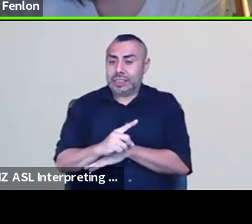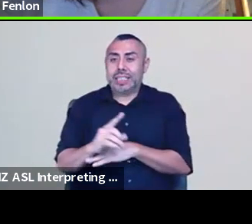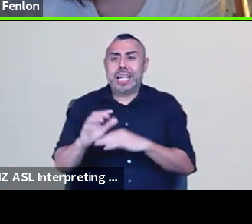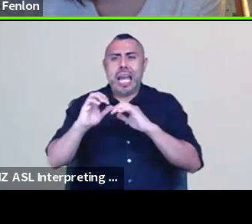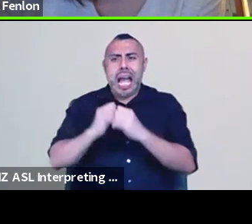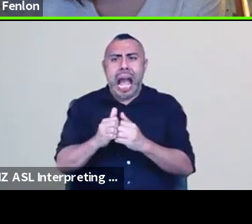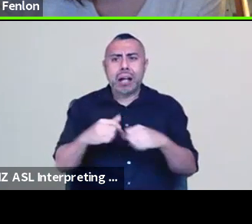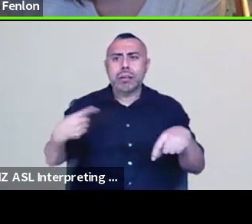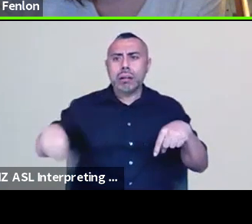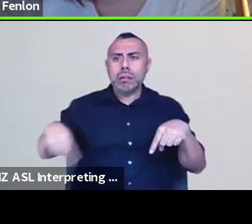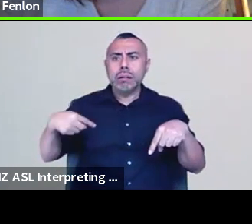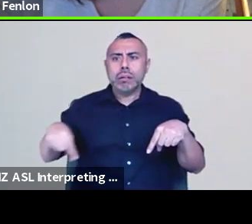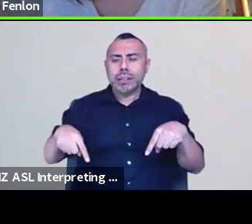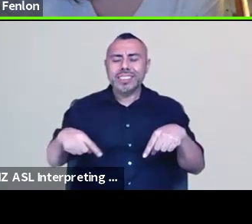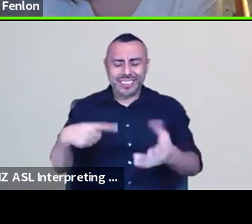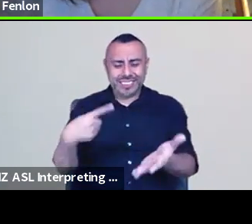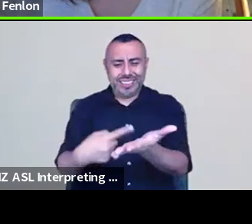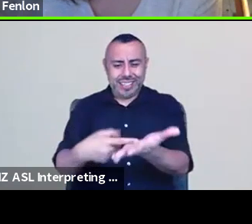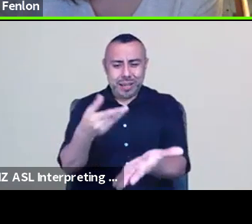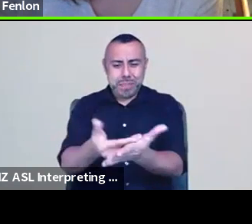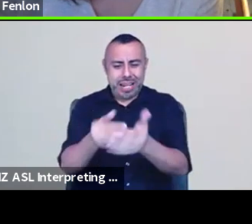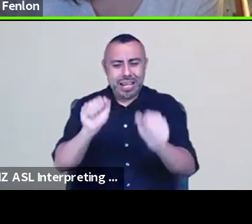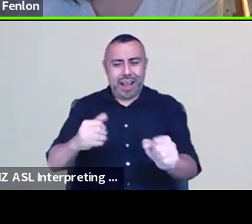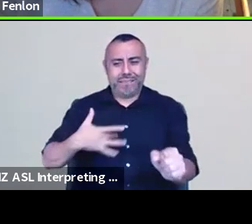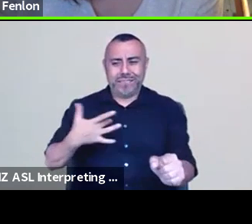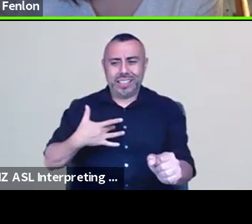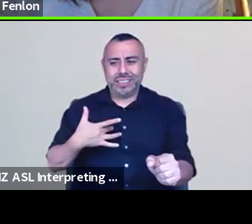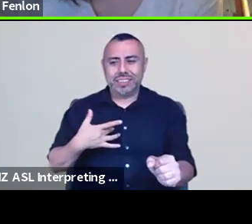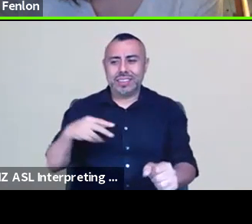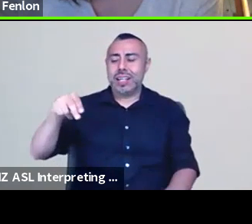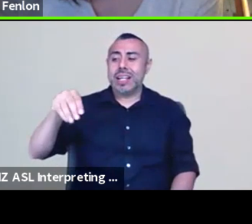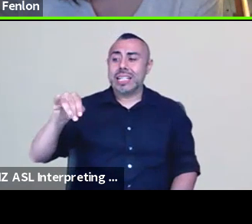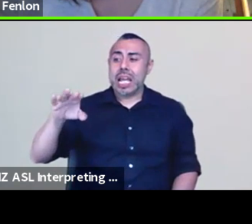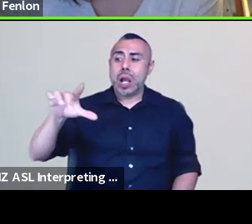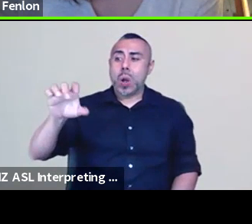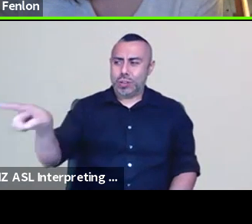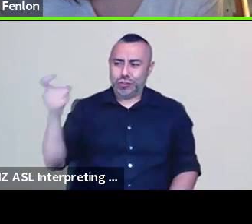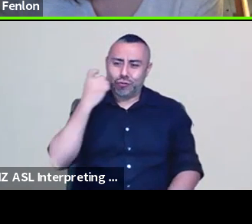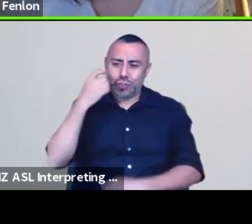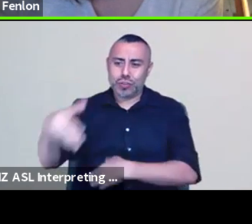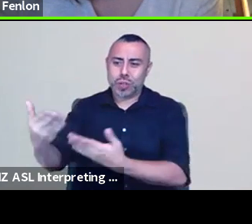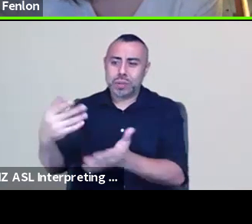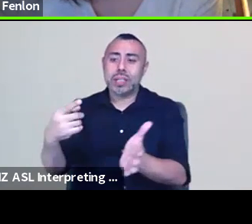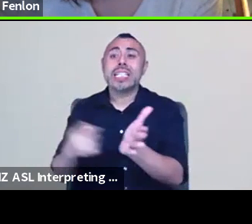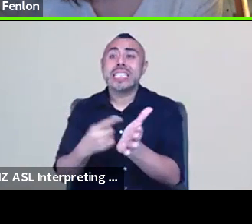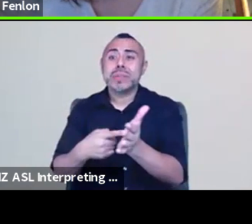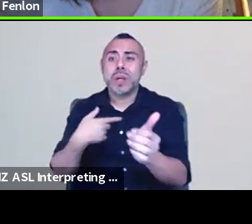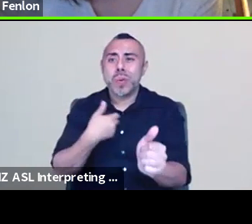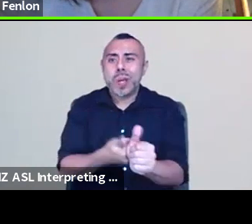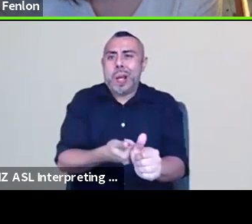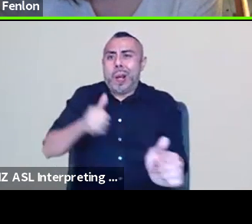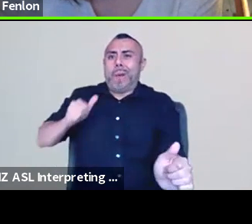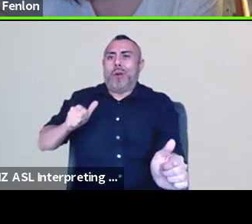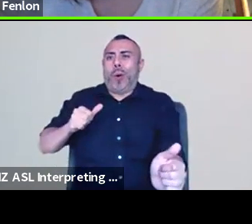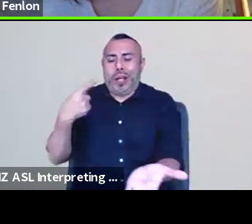and Nicole just brought that up. And how often we're not having them to avoid embarrassment, shame and feelings of unworthiness,